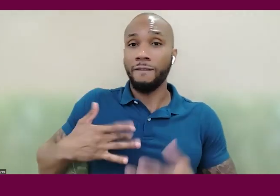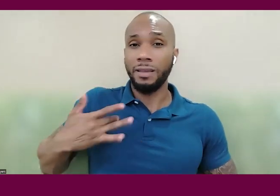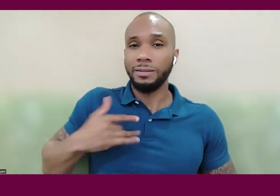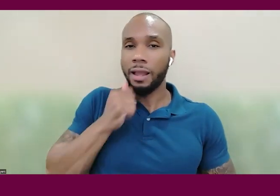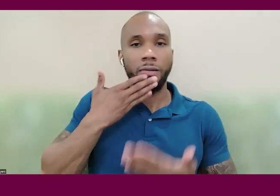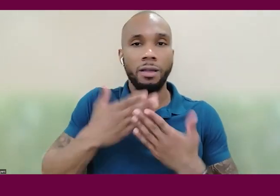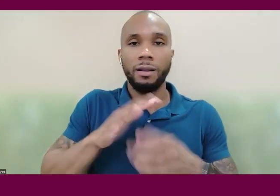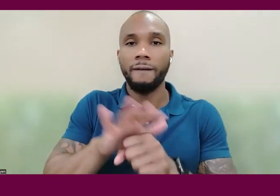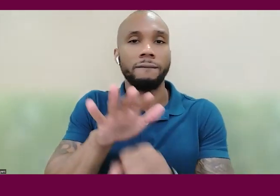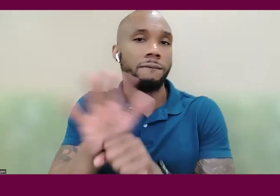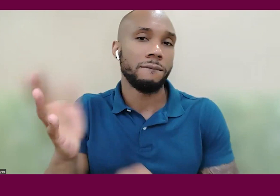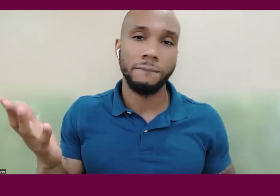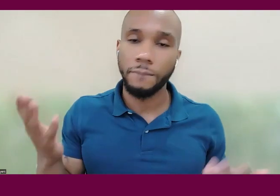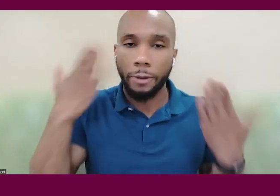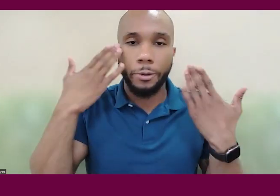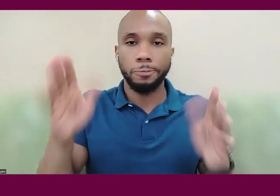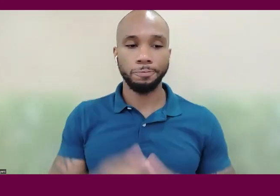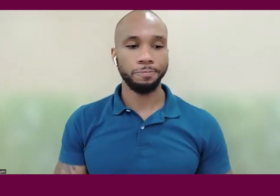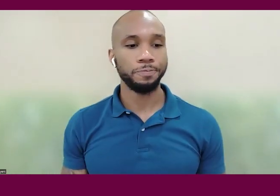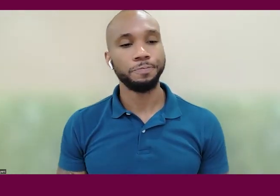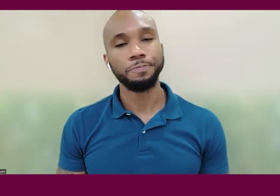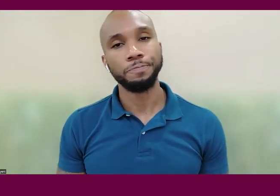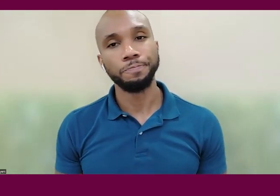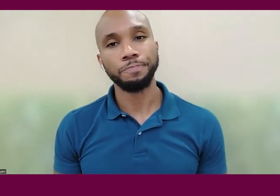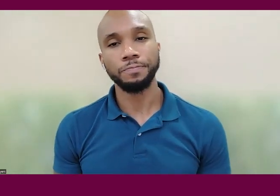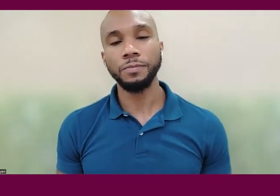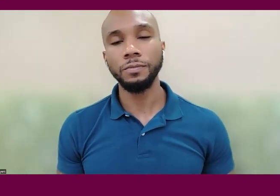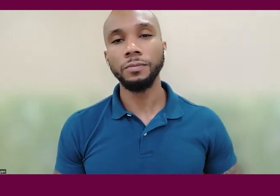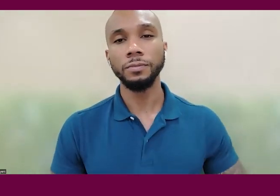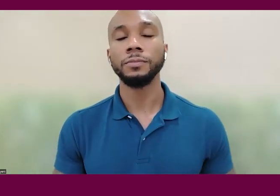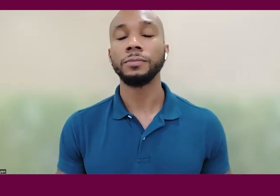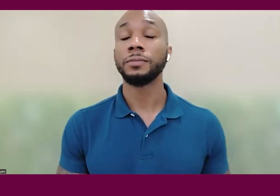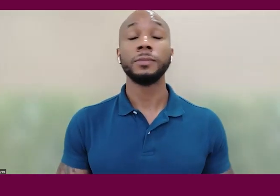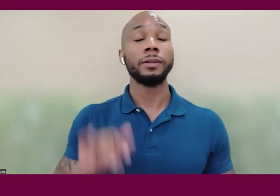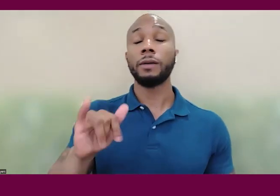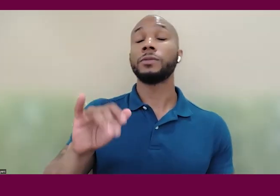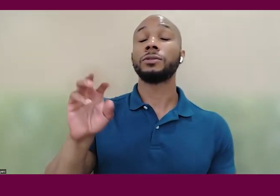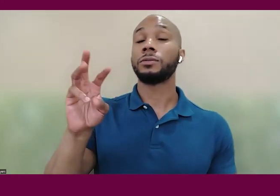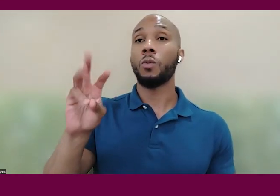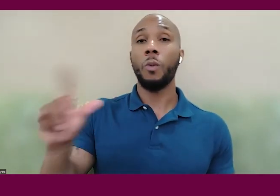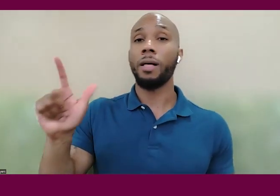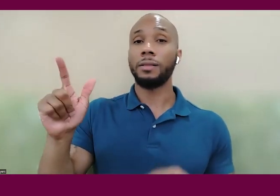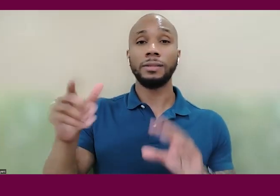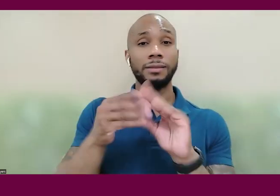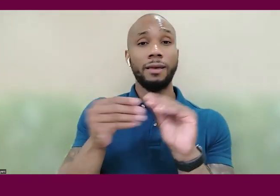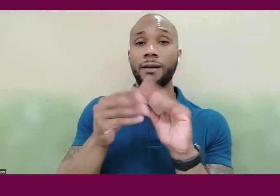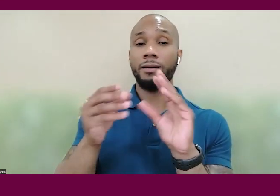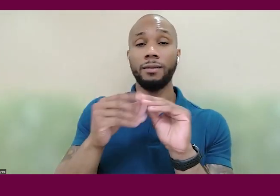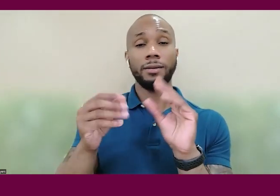I don't know. Ashley Inkumsah: That was so well said. That was so well said.